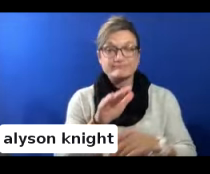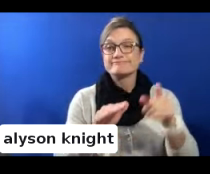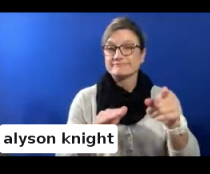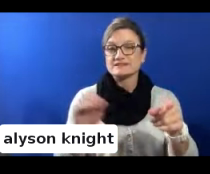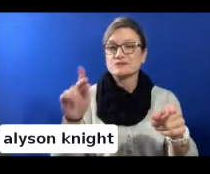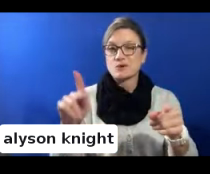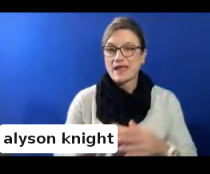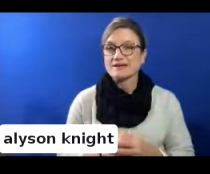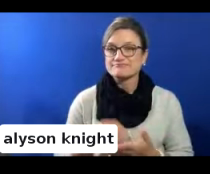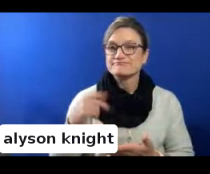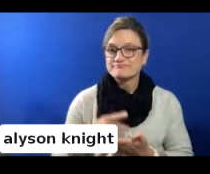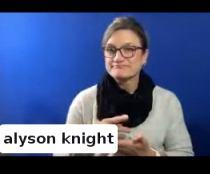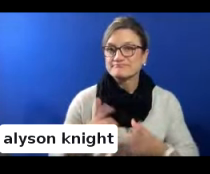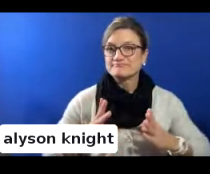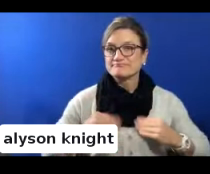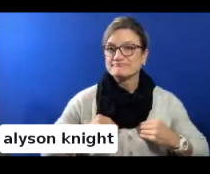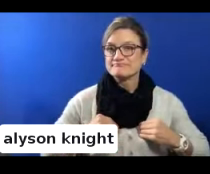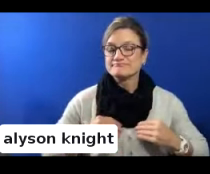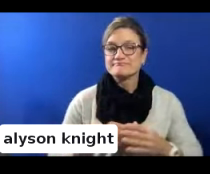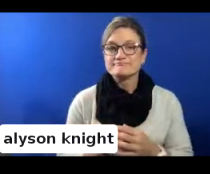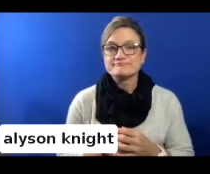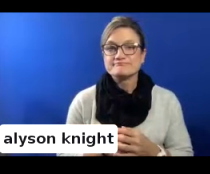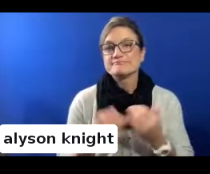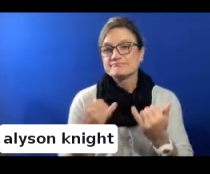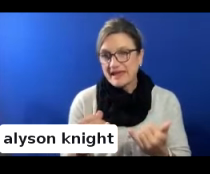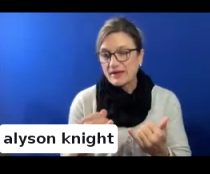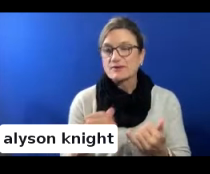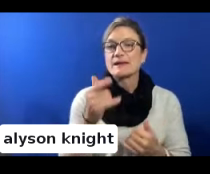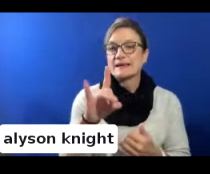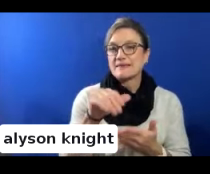This would be accepted because now it has the $18,500 correct